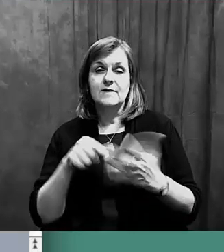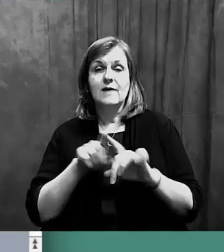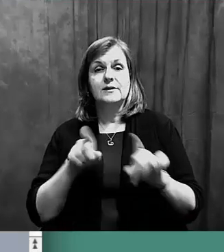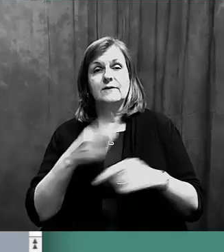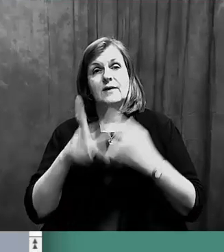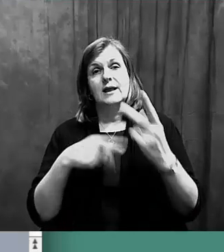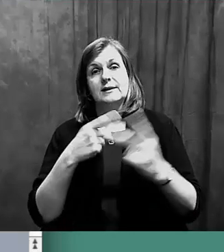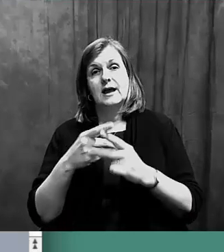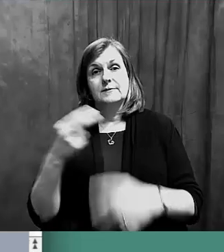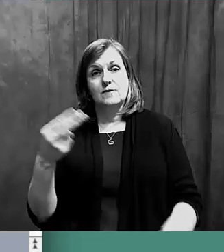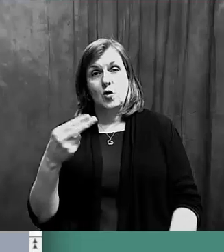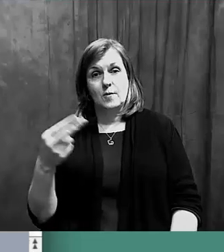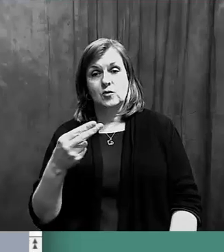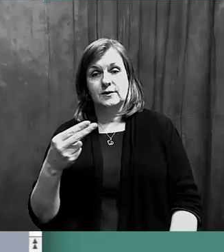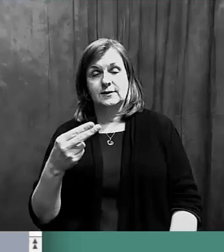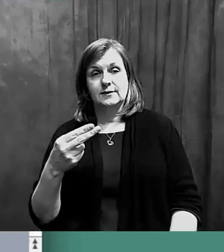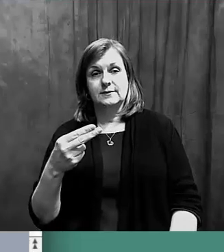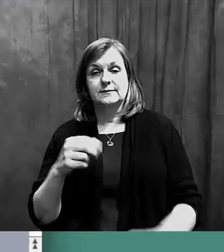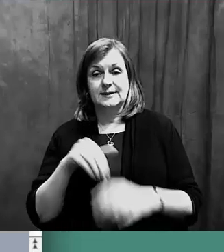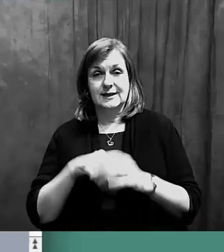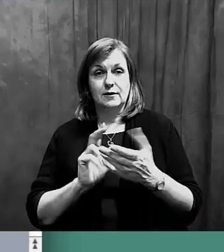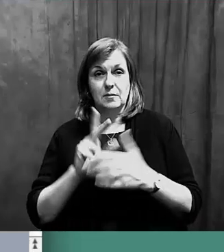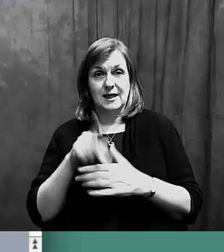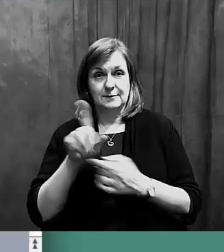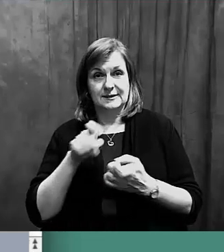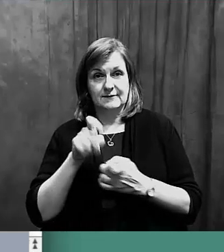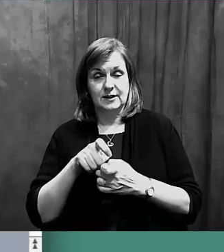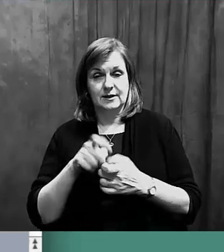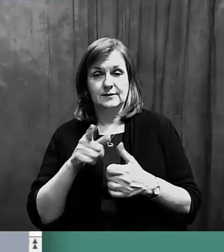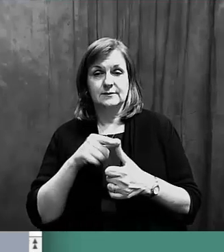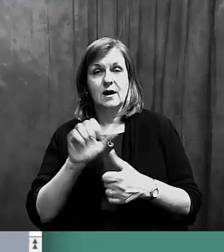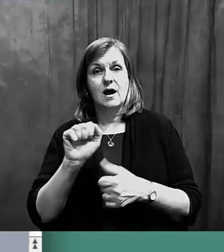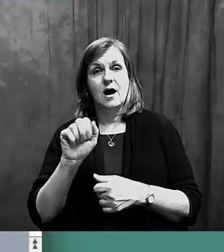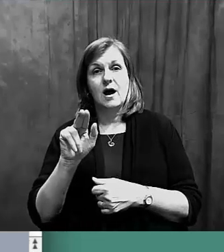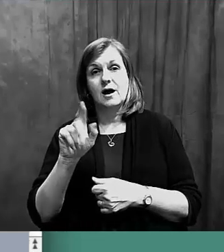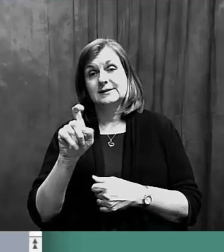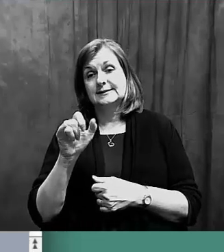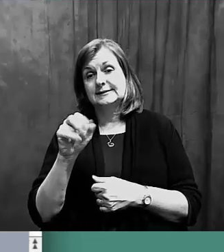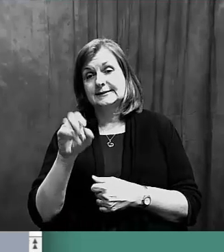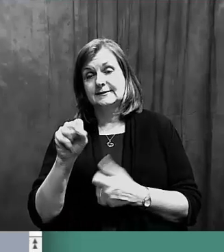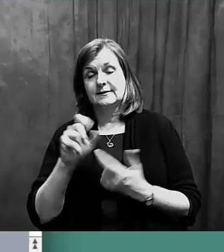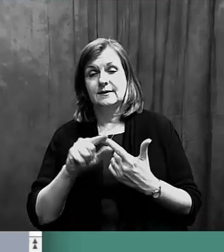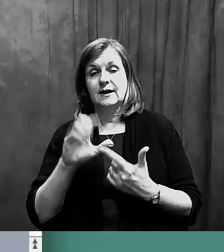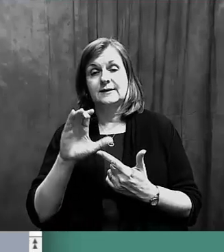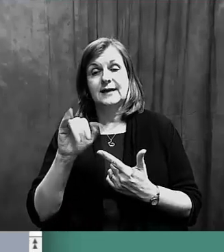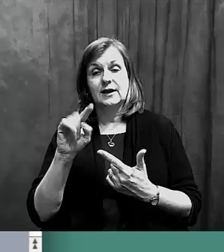There are five different types of hormones that we look at in plant specifically -- auxins, cytokinins,